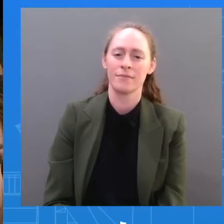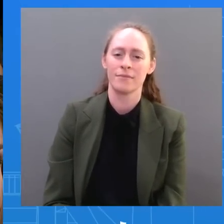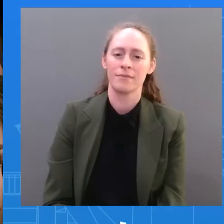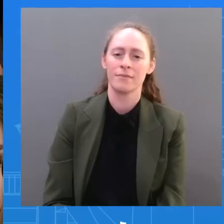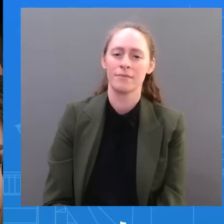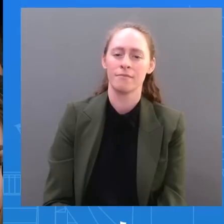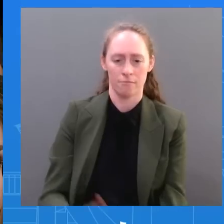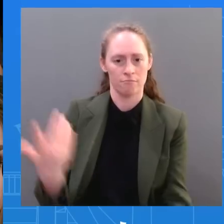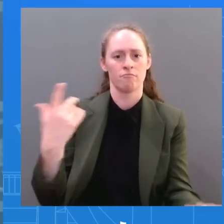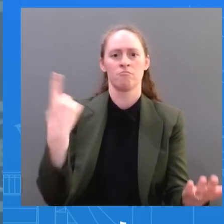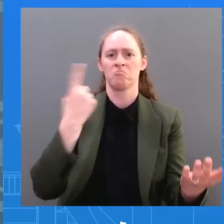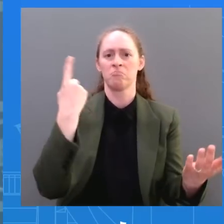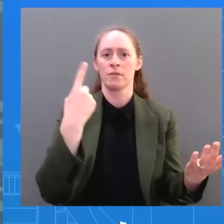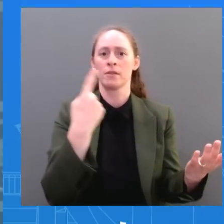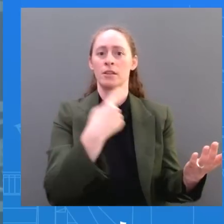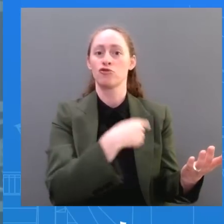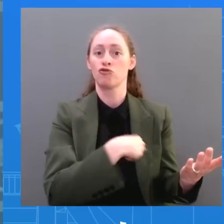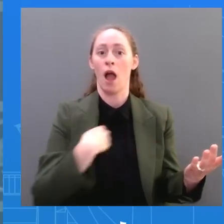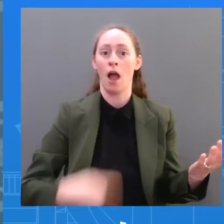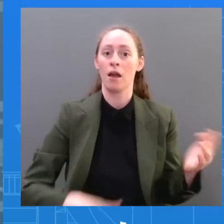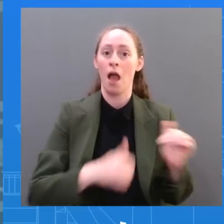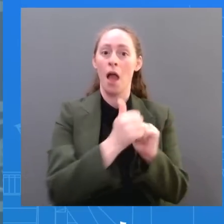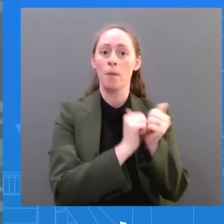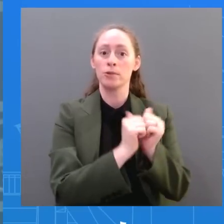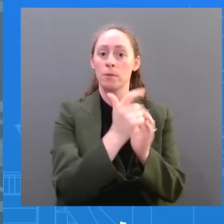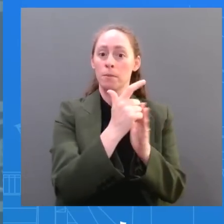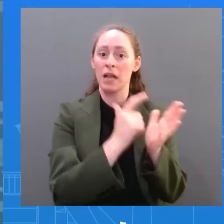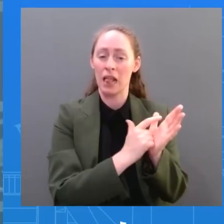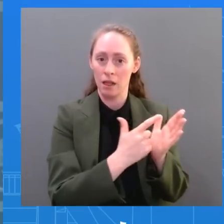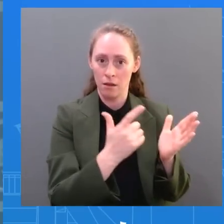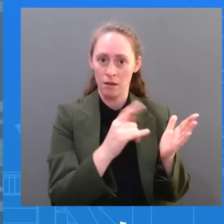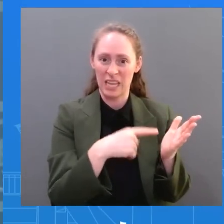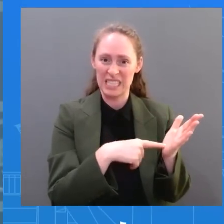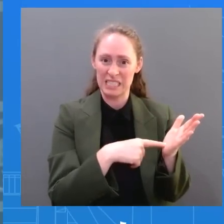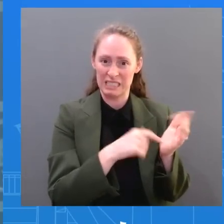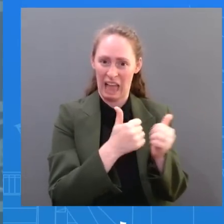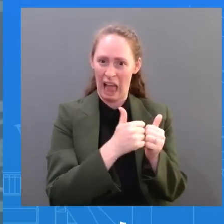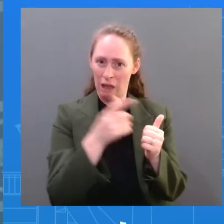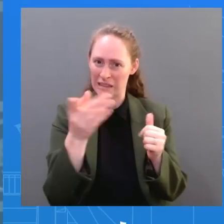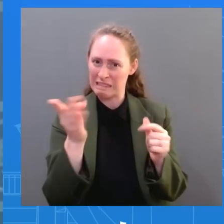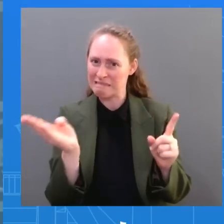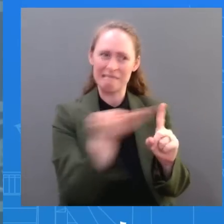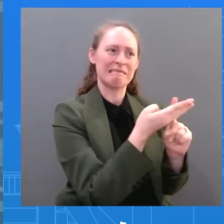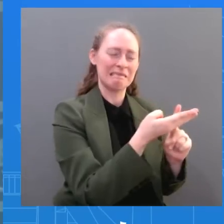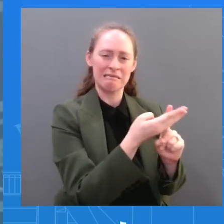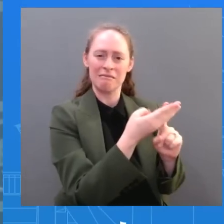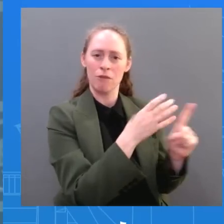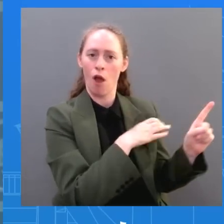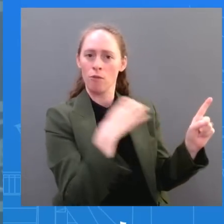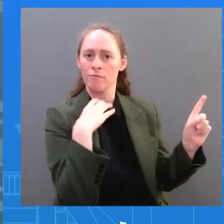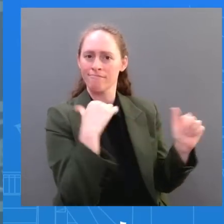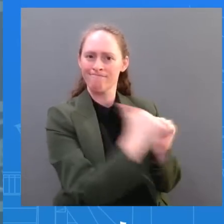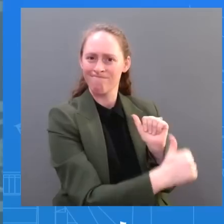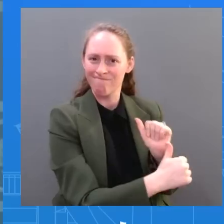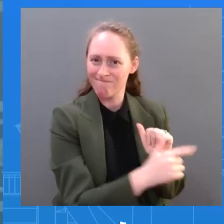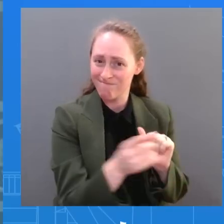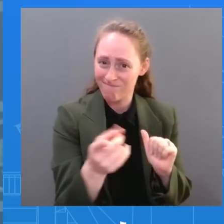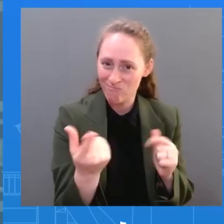Ms. Jean-Pierre: Well, as you know, it's something that we believe is incredibly important to the American people, getting that competition bill done.